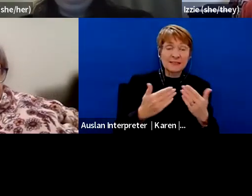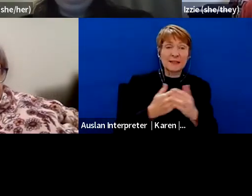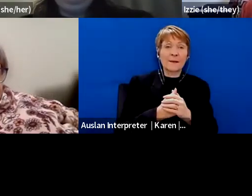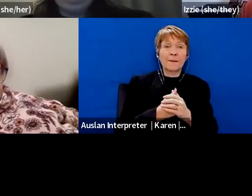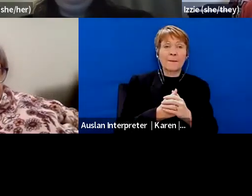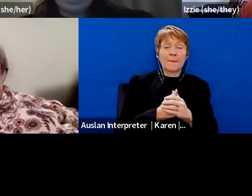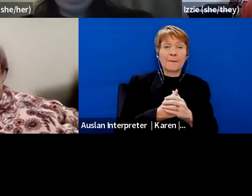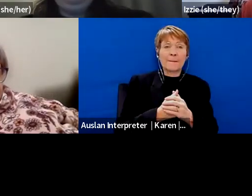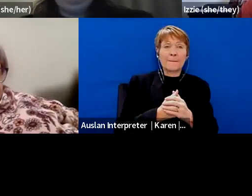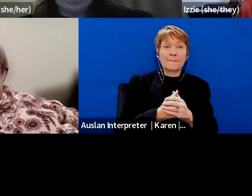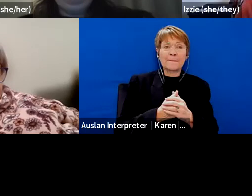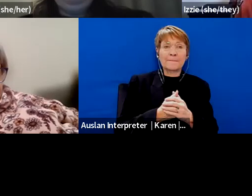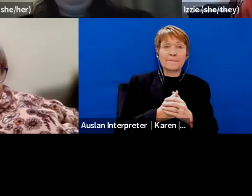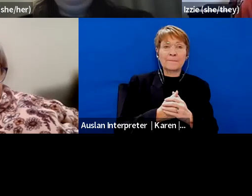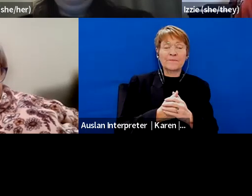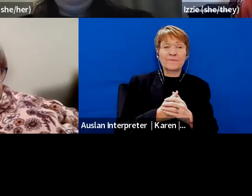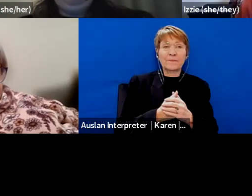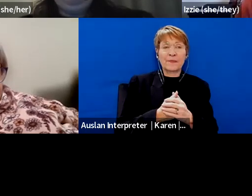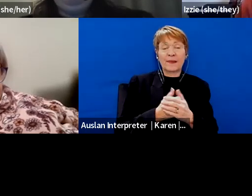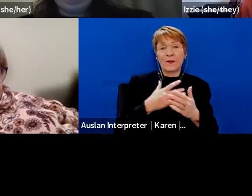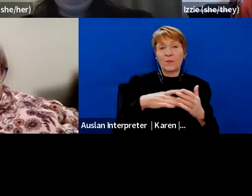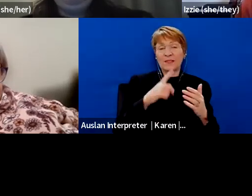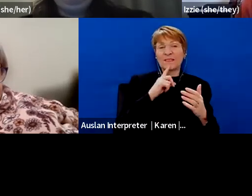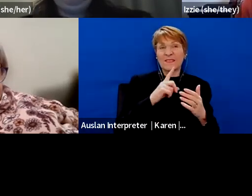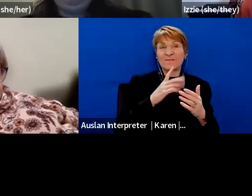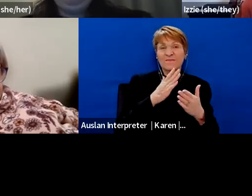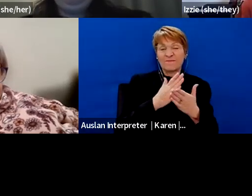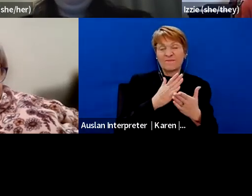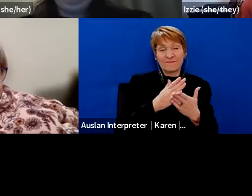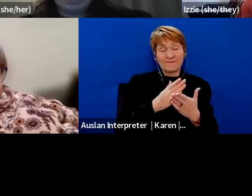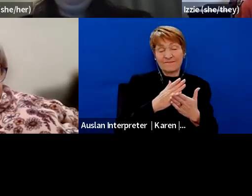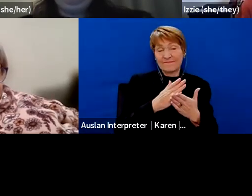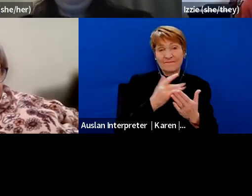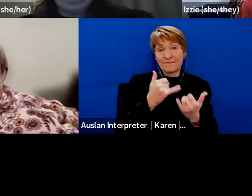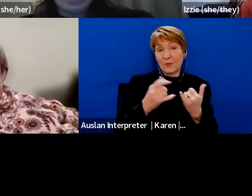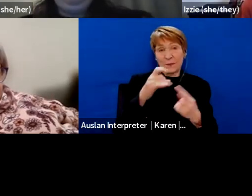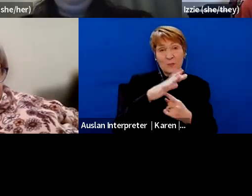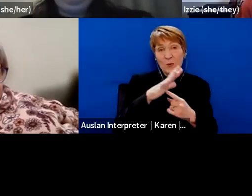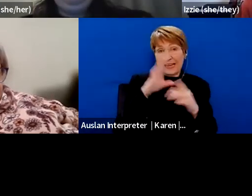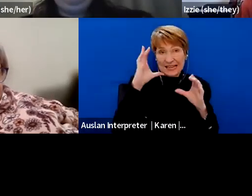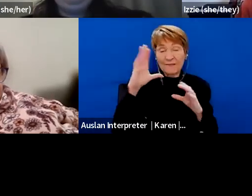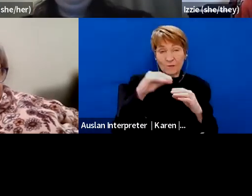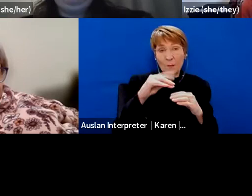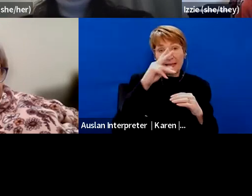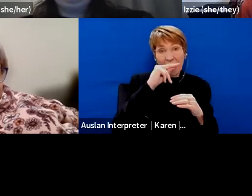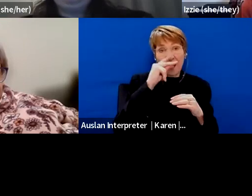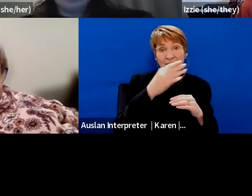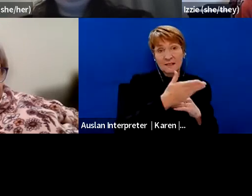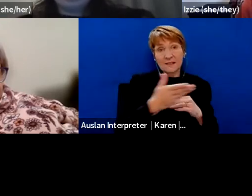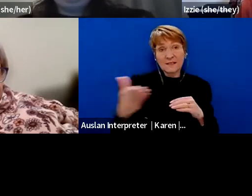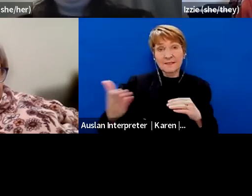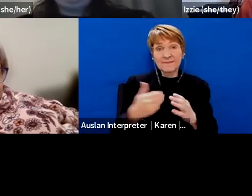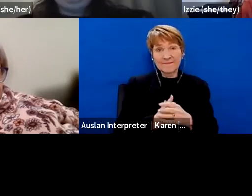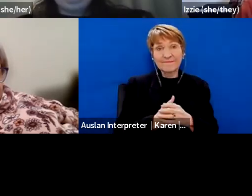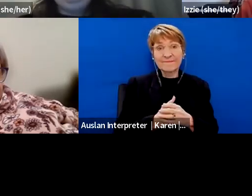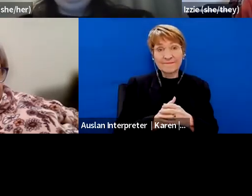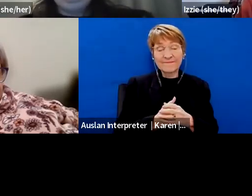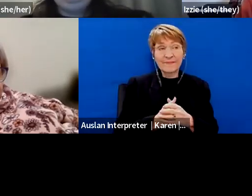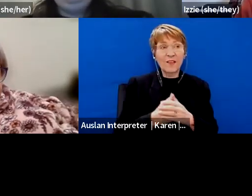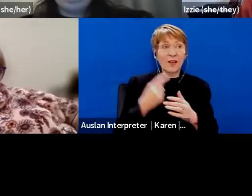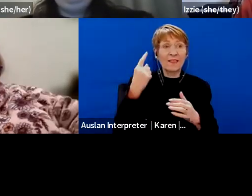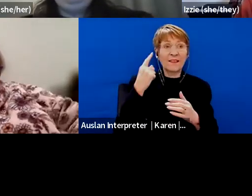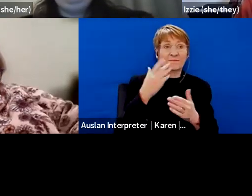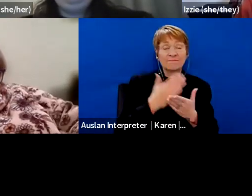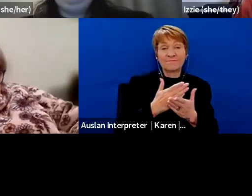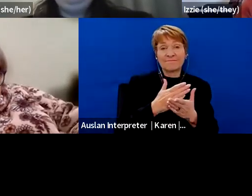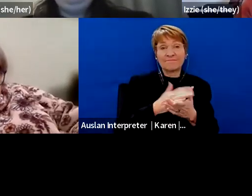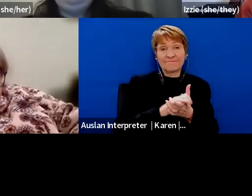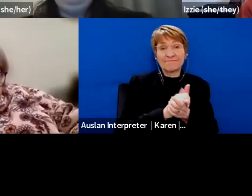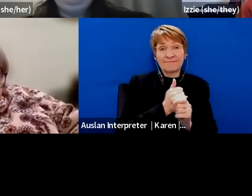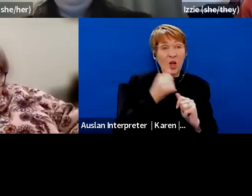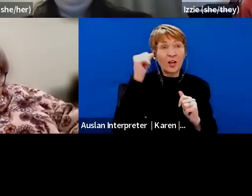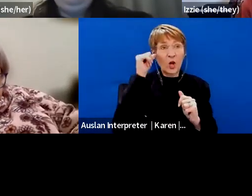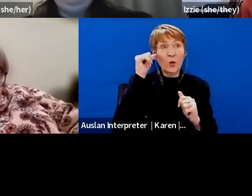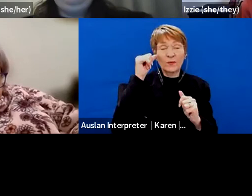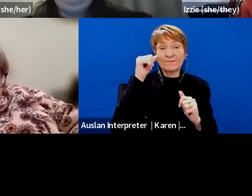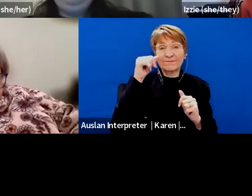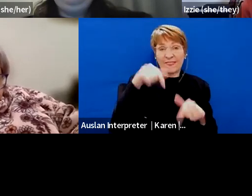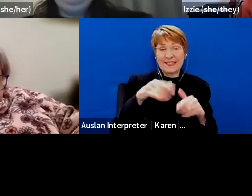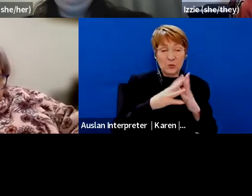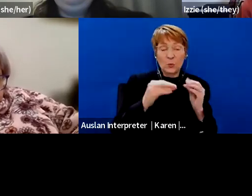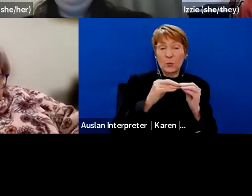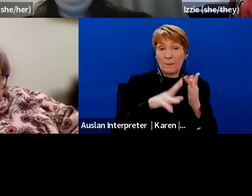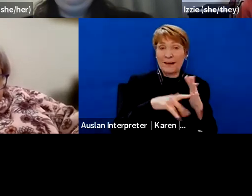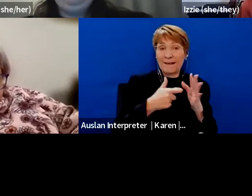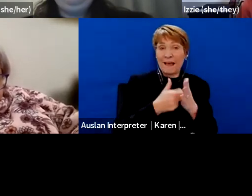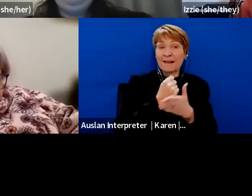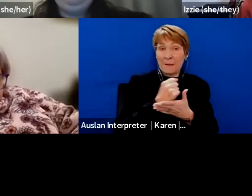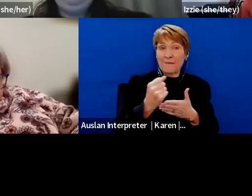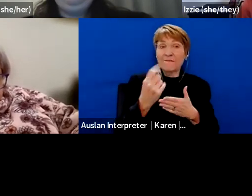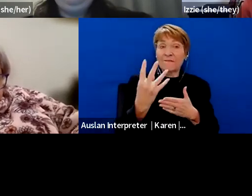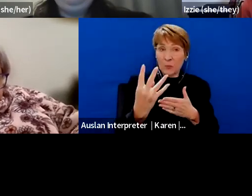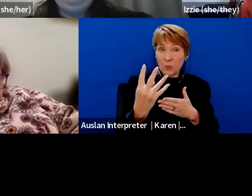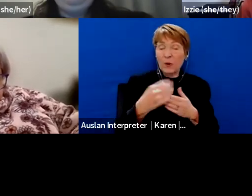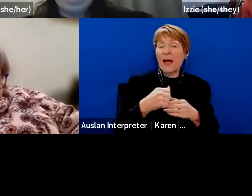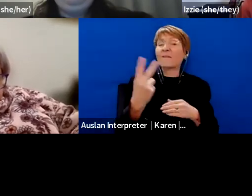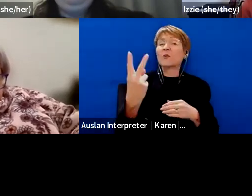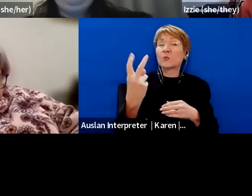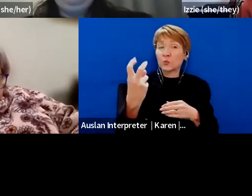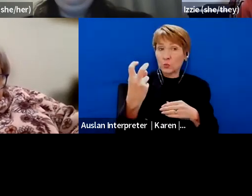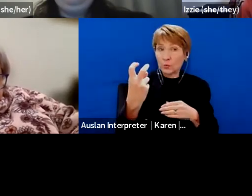I cannot overemphasize the power of hearing from young people in this space. It has been a delight. I know we're already up to webinar. Number four, and we've got two topics to go.